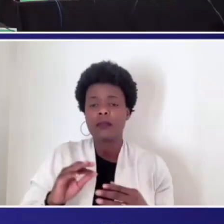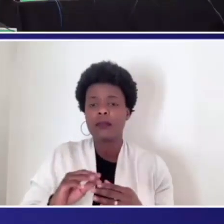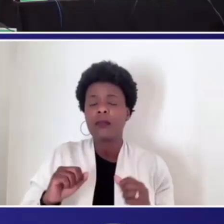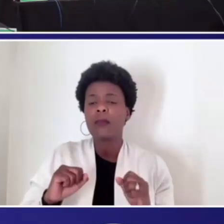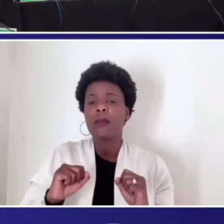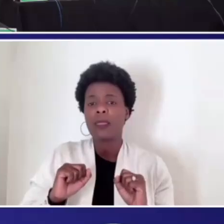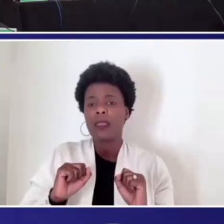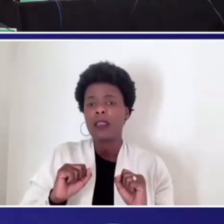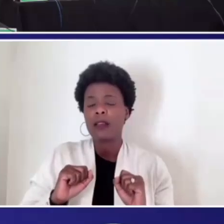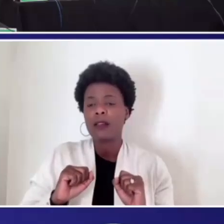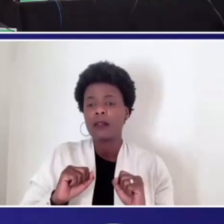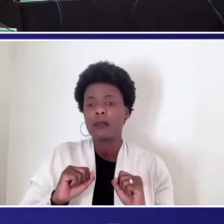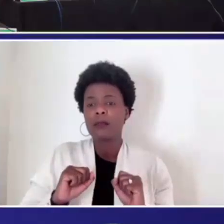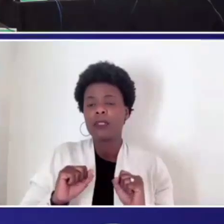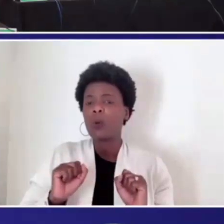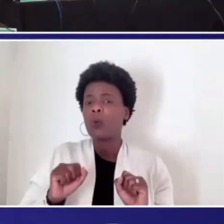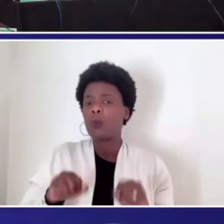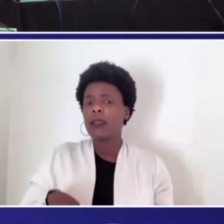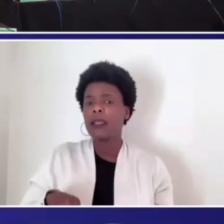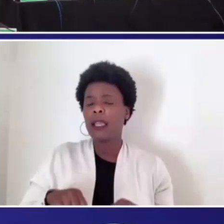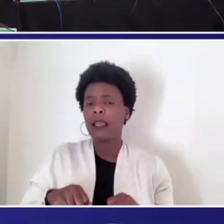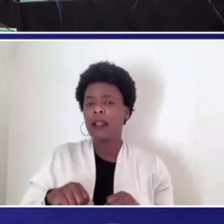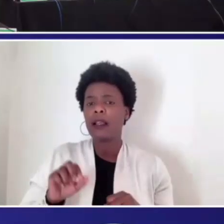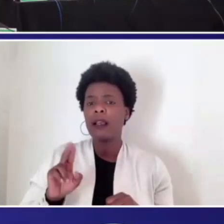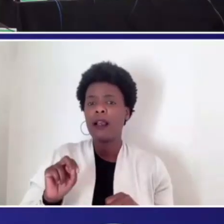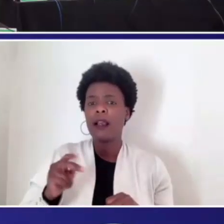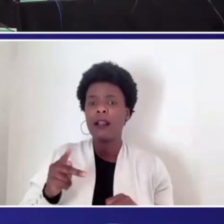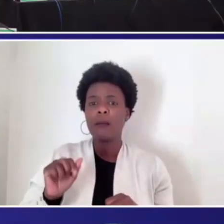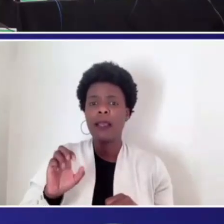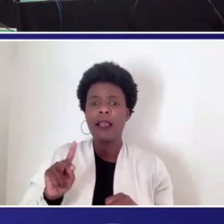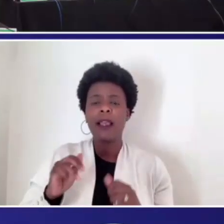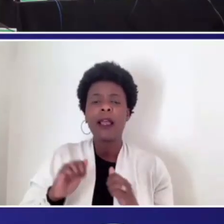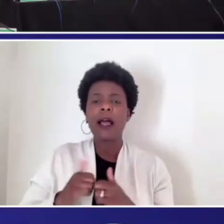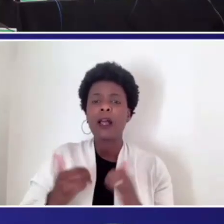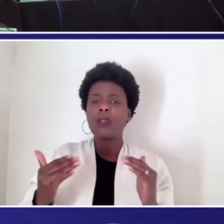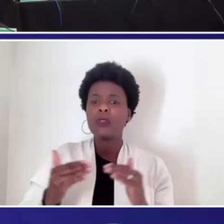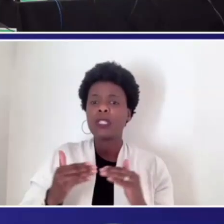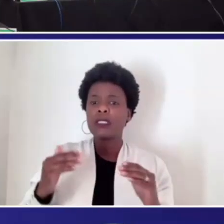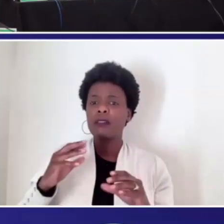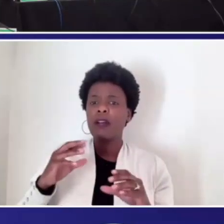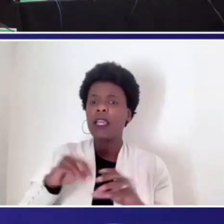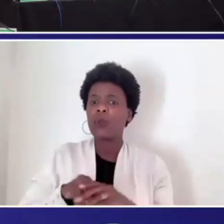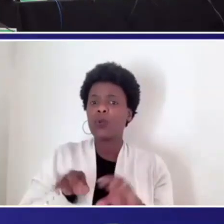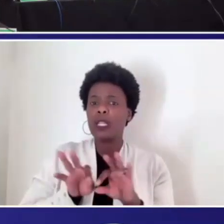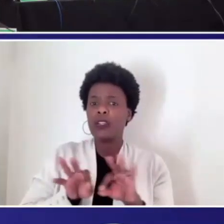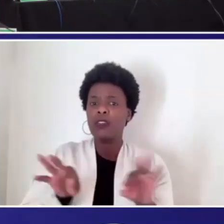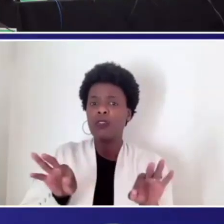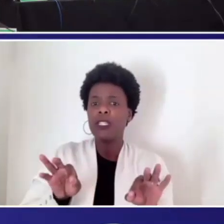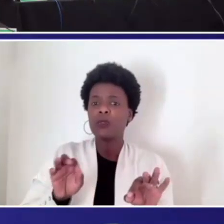too. I just want to understand how are you justifying, you know, having to -- including degrees in this list where half of those students are not going